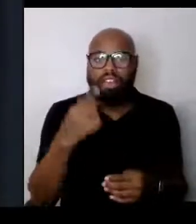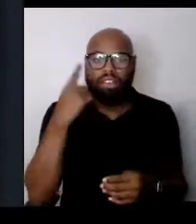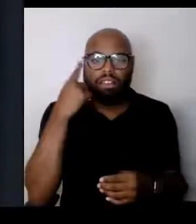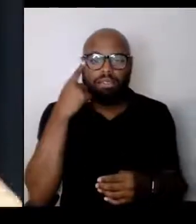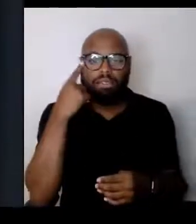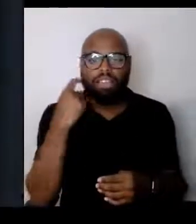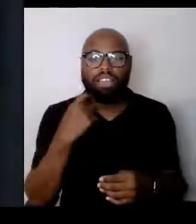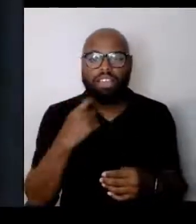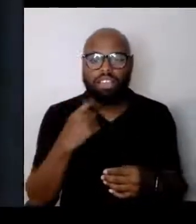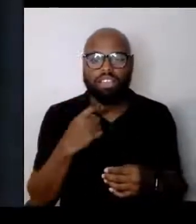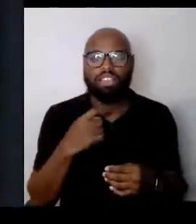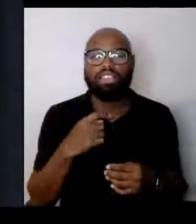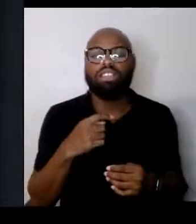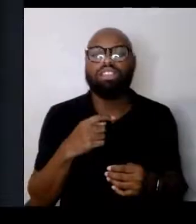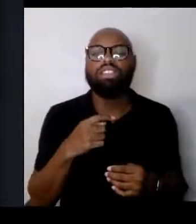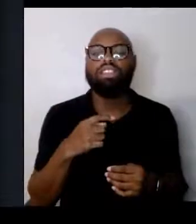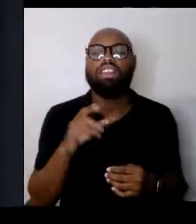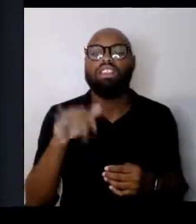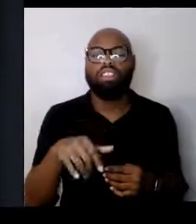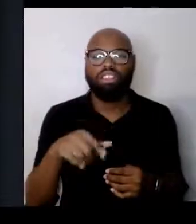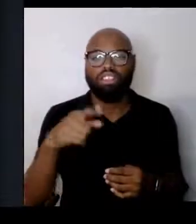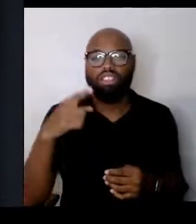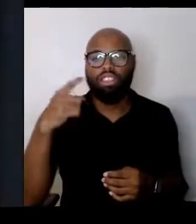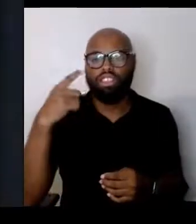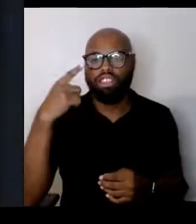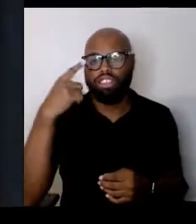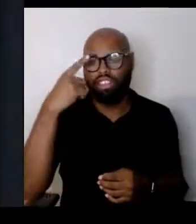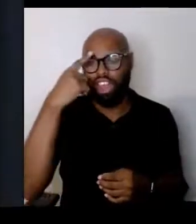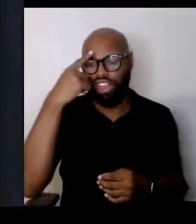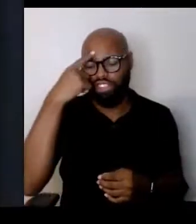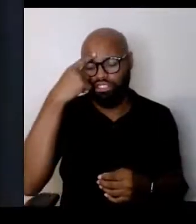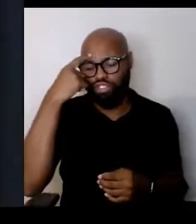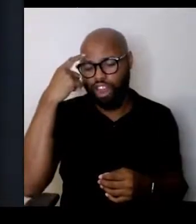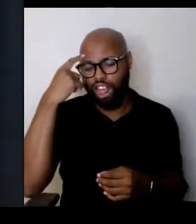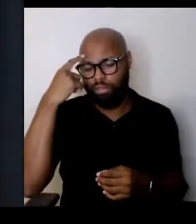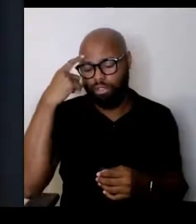and that trauma actually is a reason why I cannot watch certain movies.